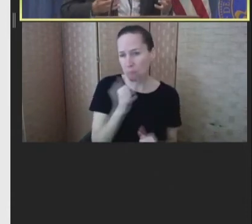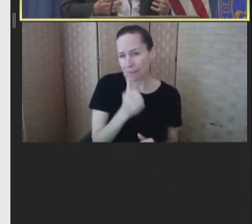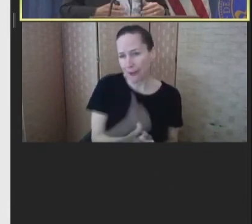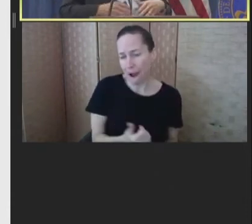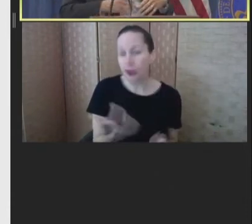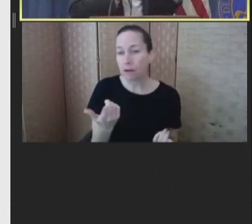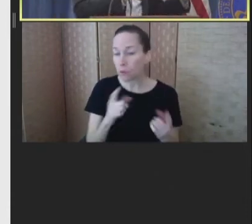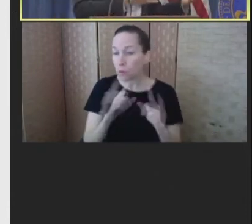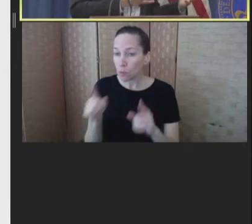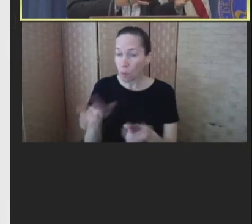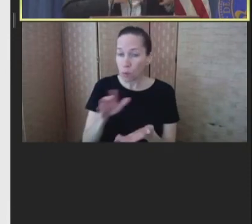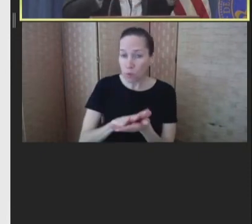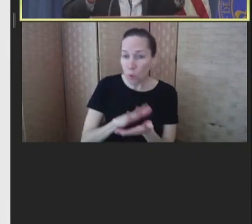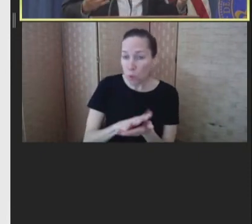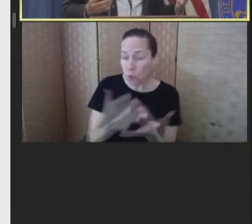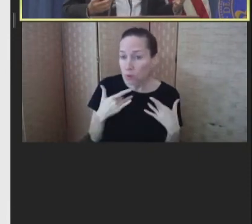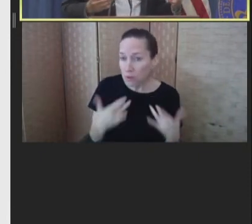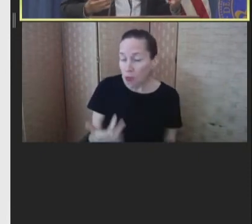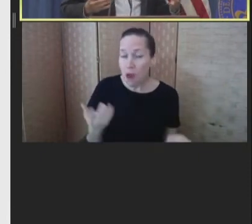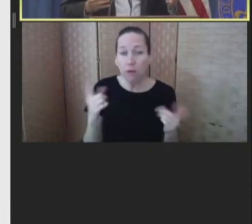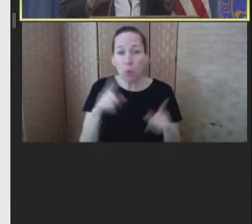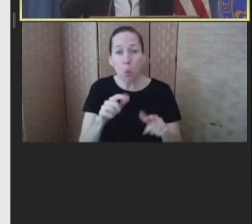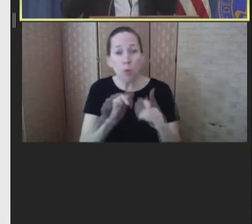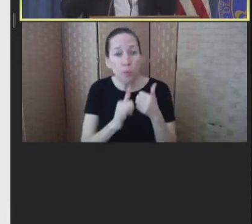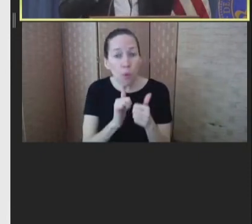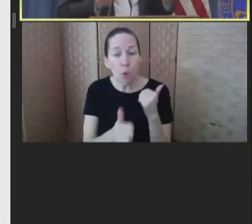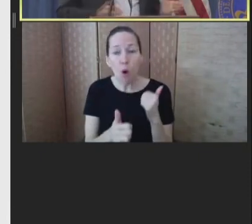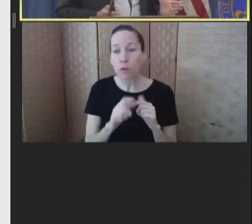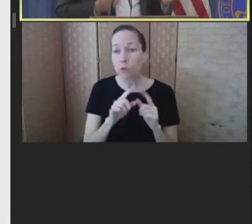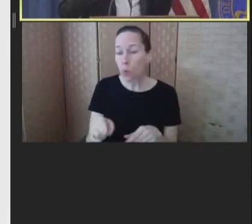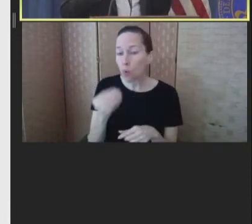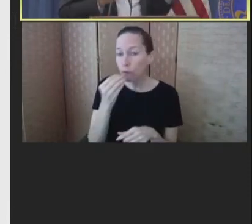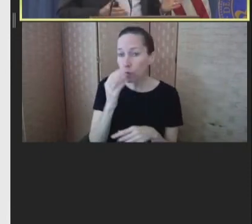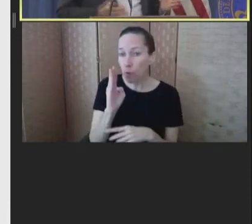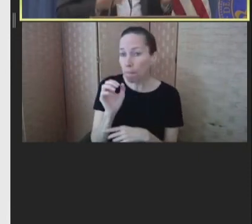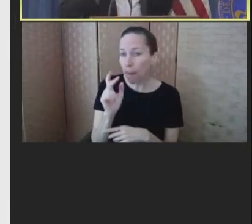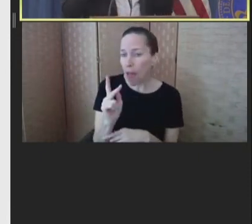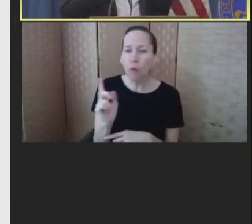you know. Do they go to sports event, whatever it might be. That's your list access, because you've